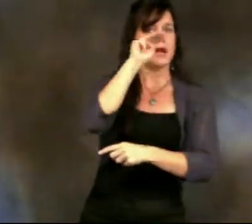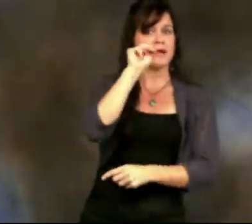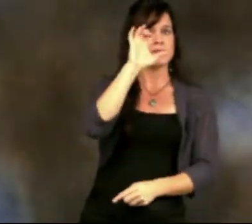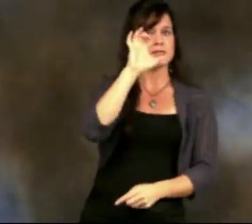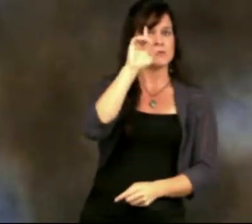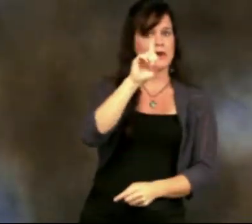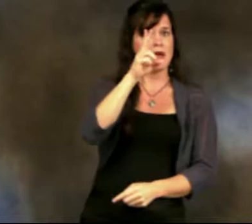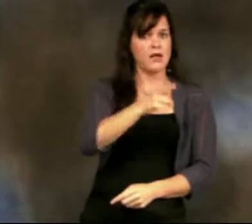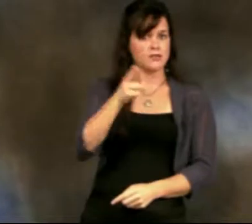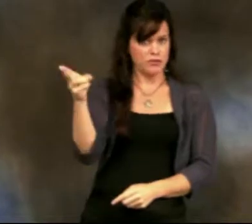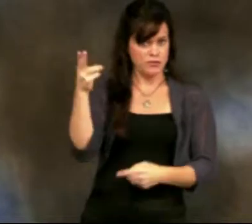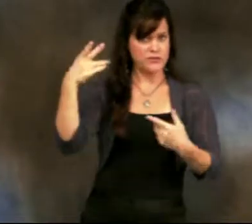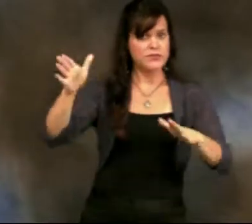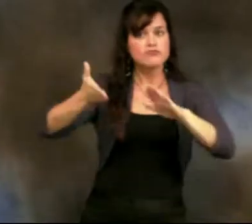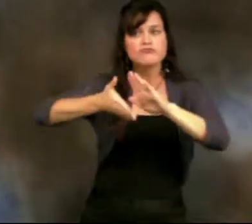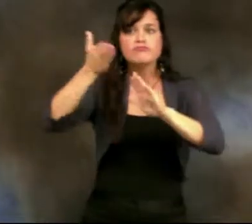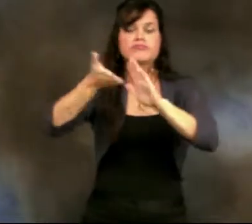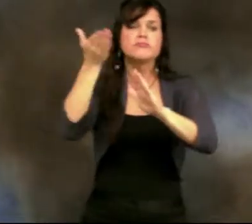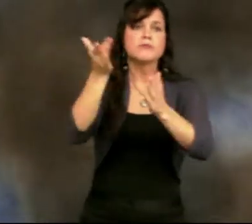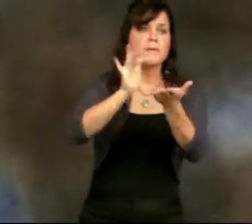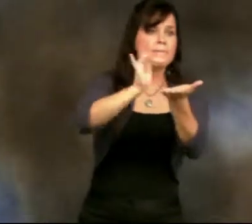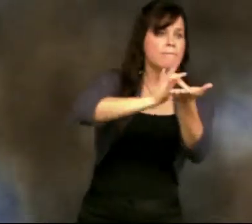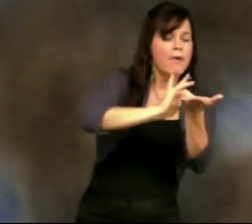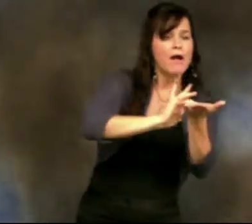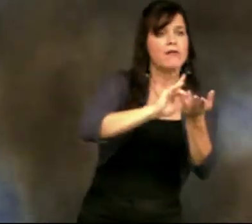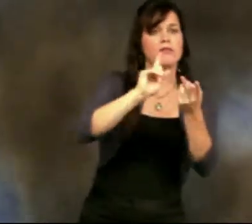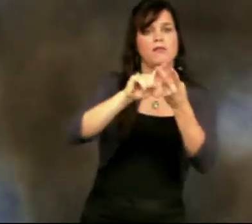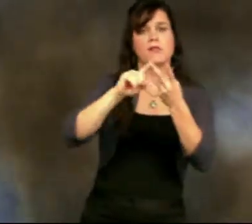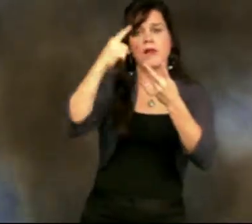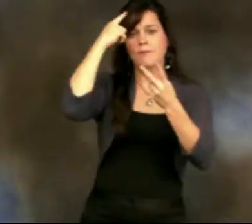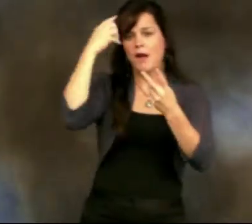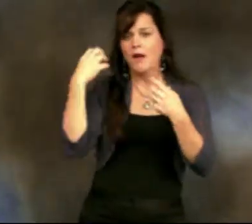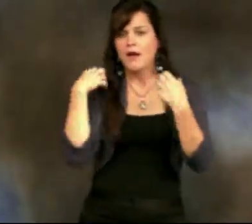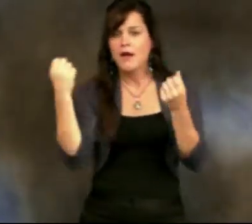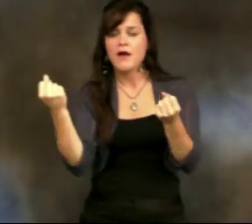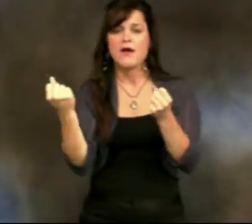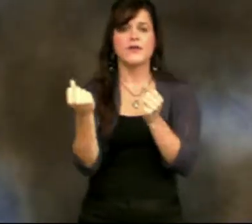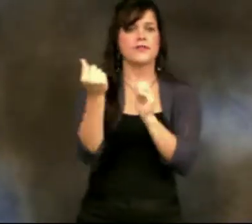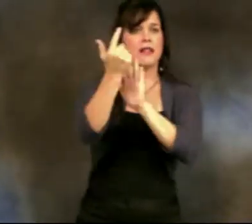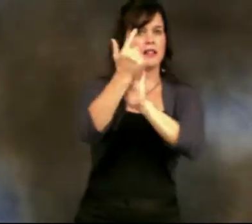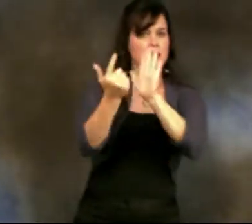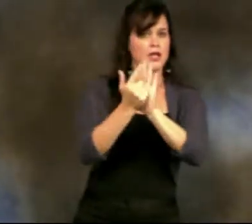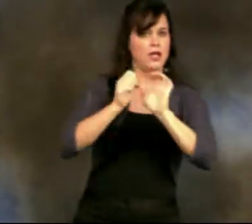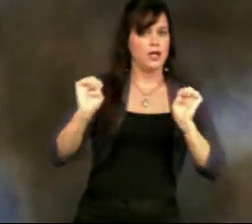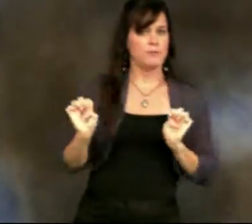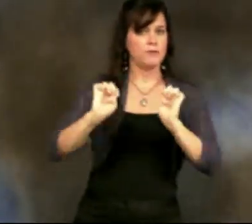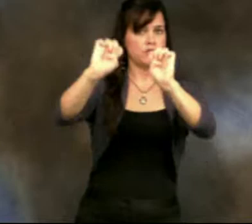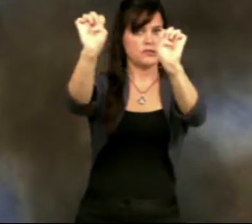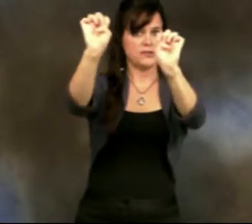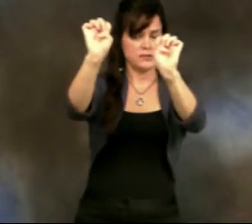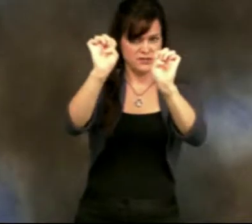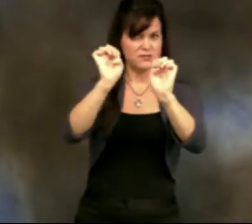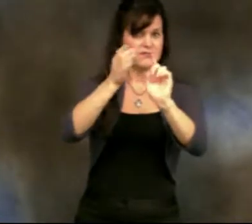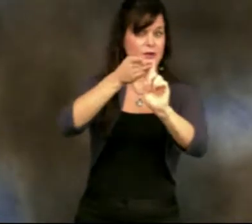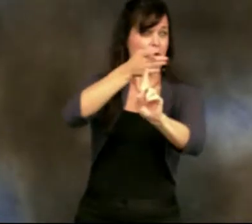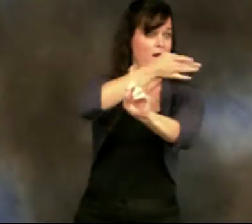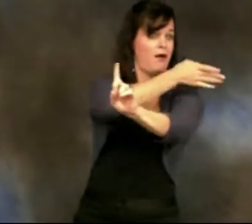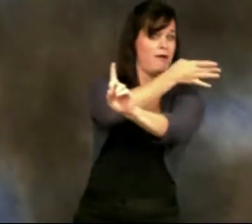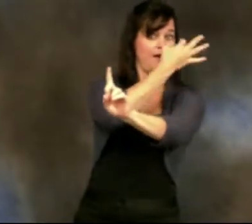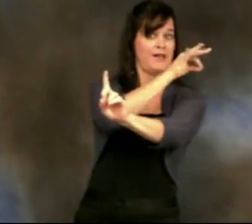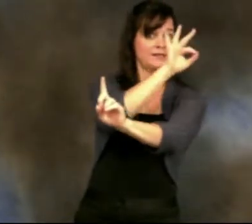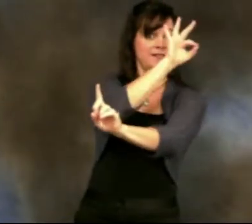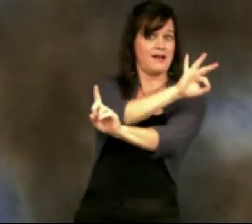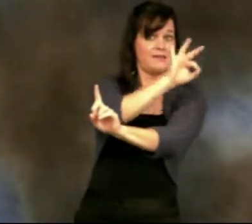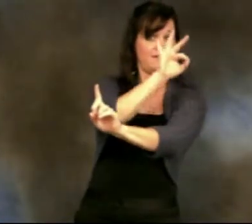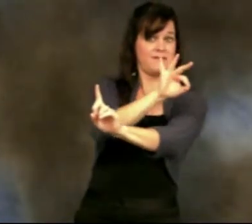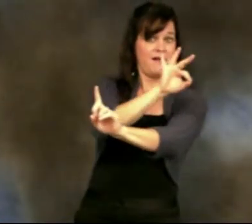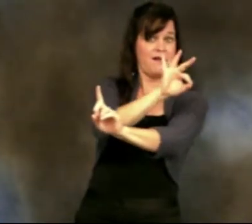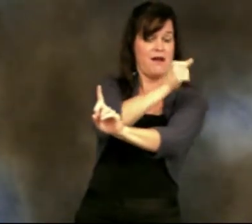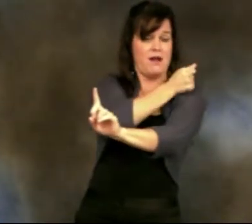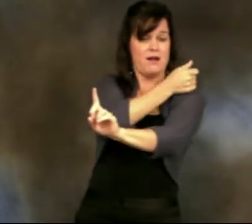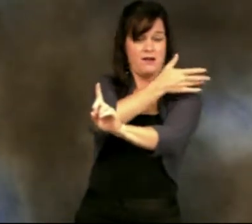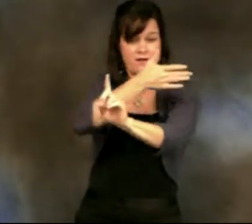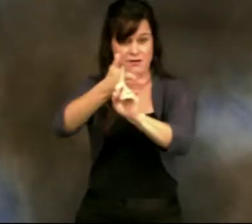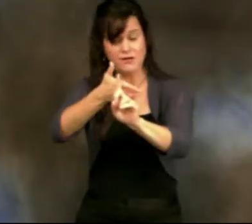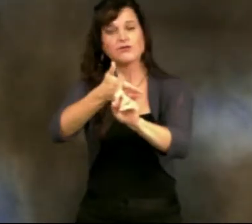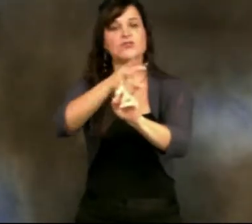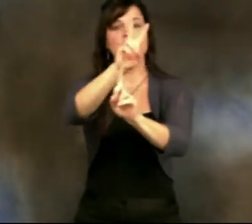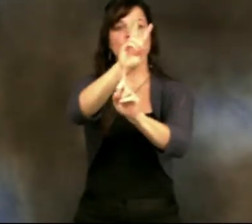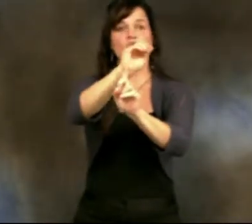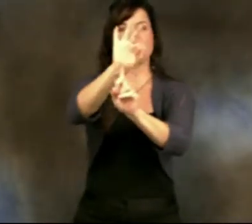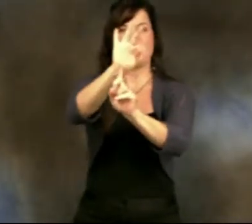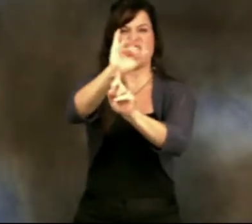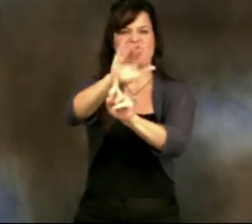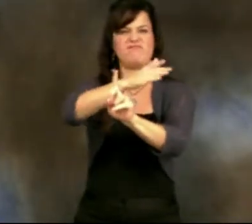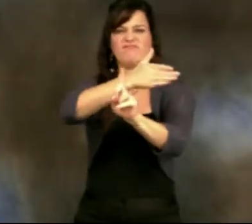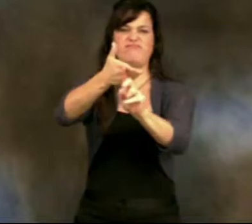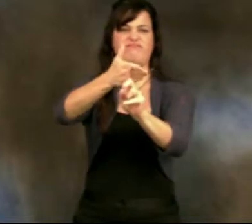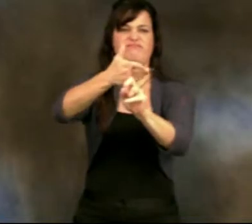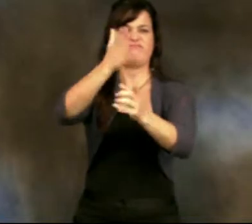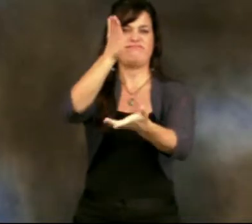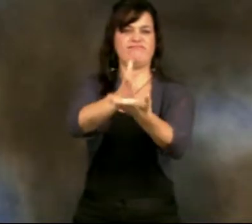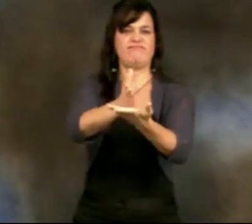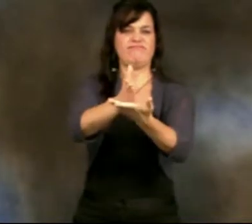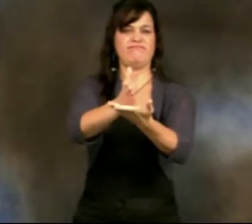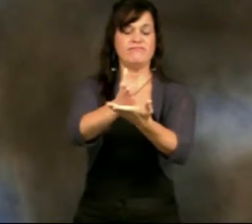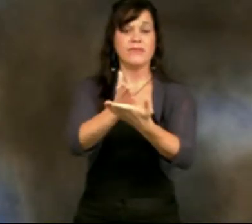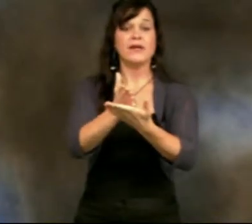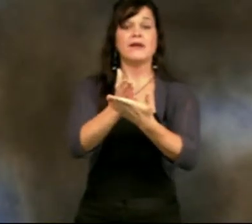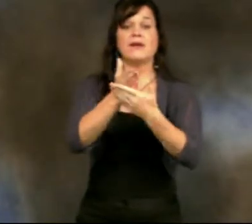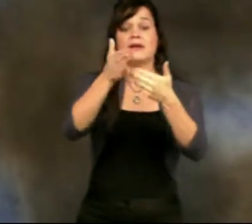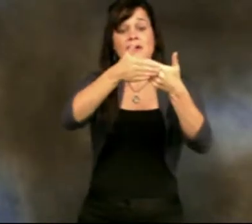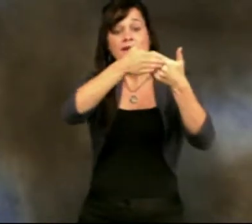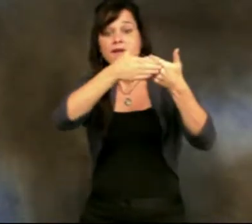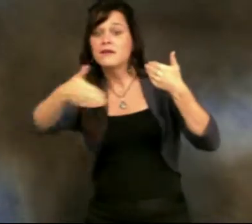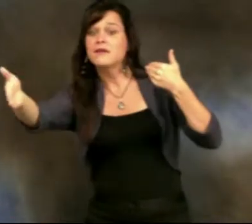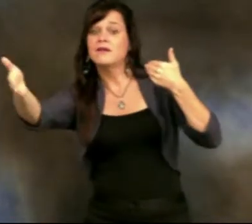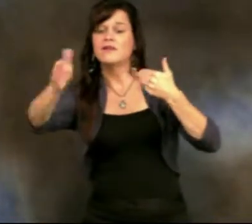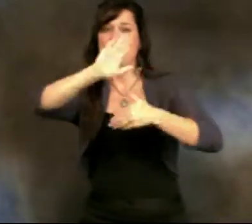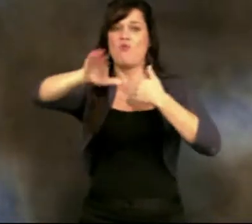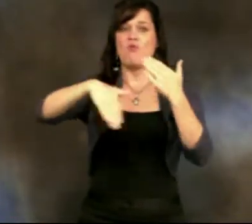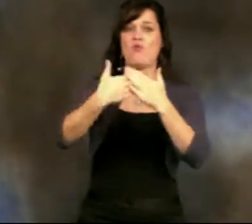health, and legal-related emergencies. Now that the program is defunct, the responsibility